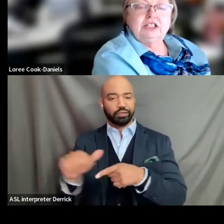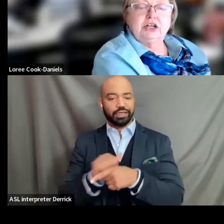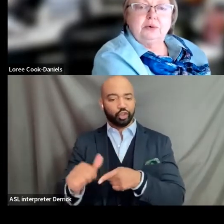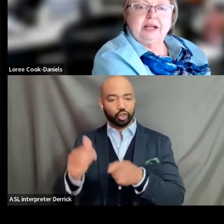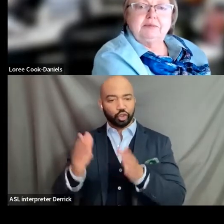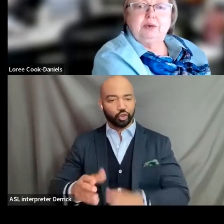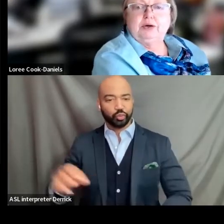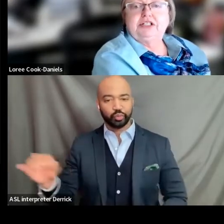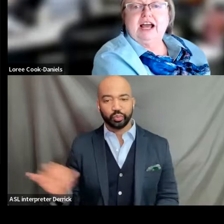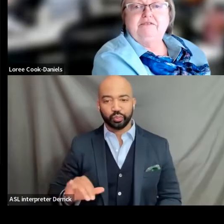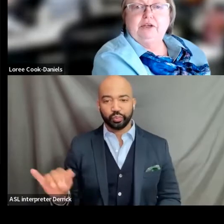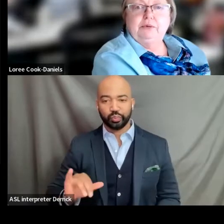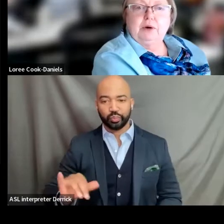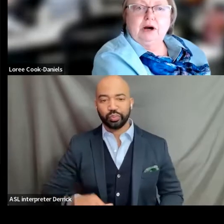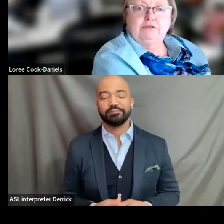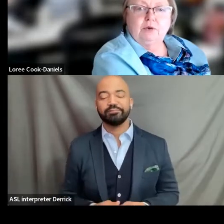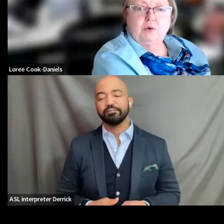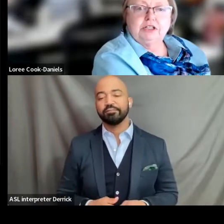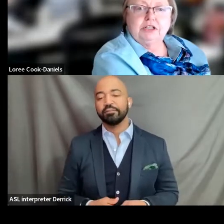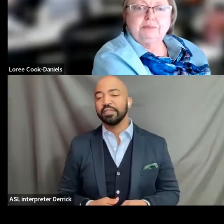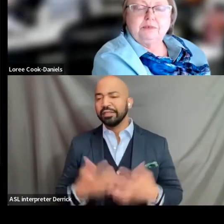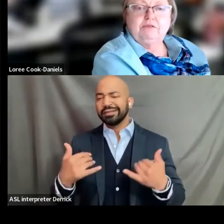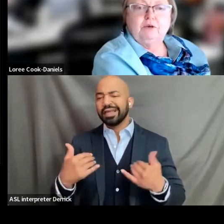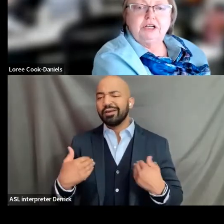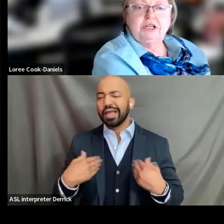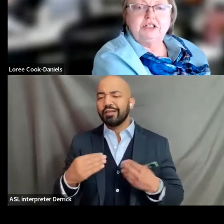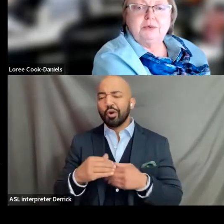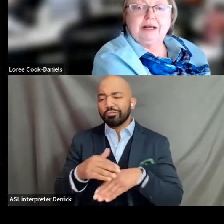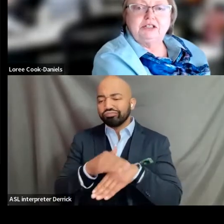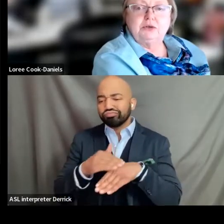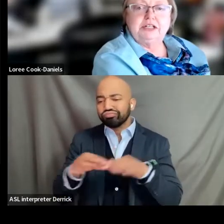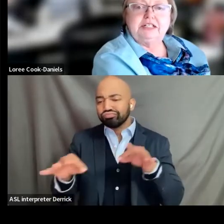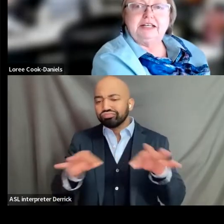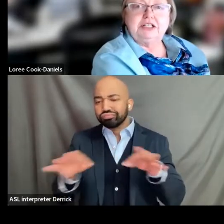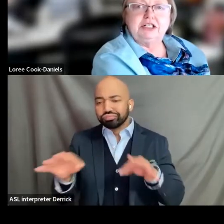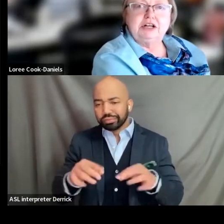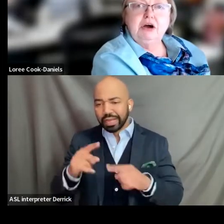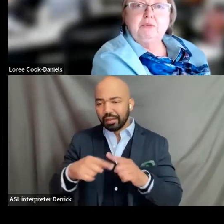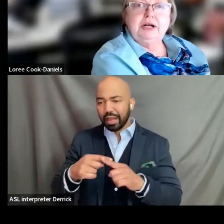Just a quick bird's eye view of FORGE. FORGE is a trans organization,